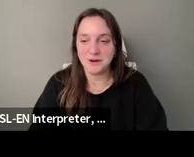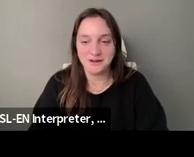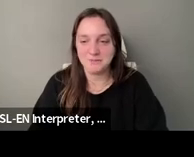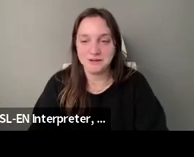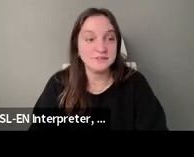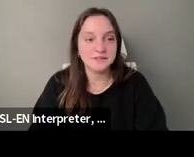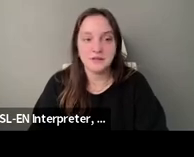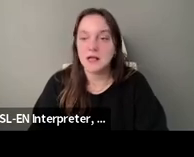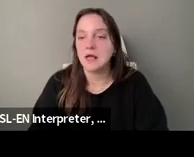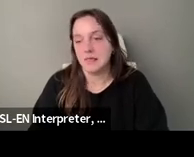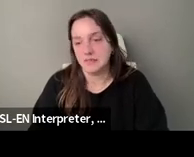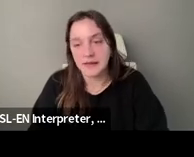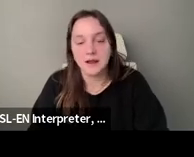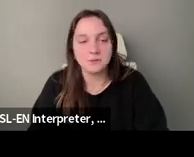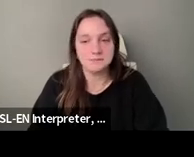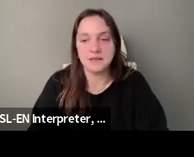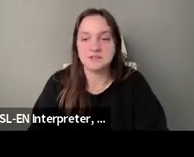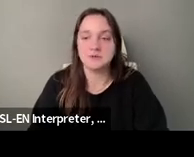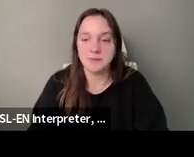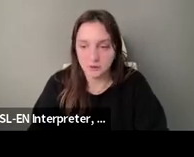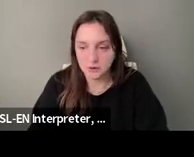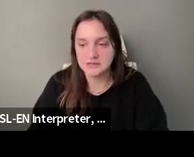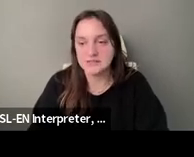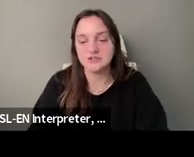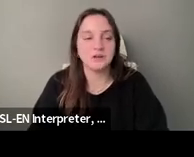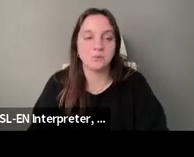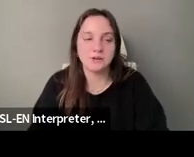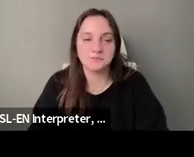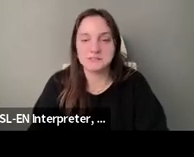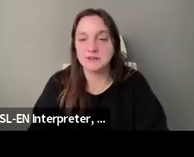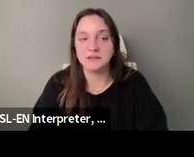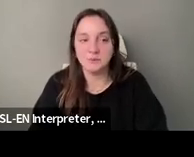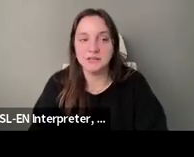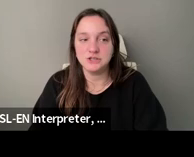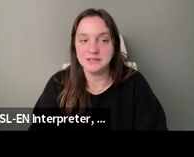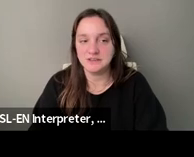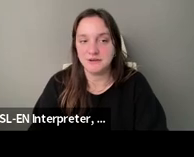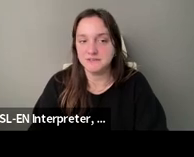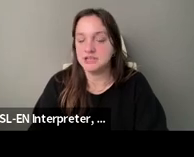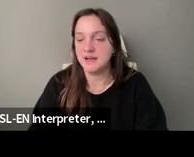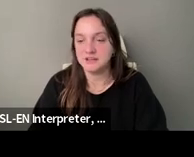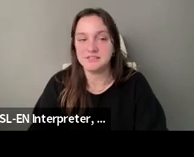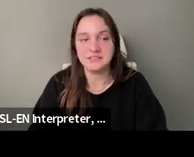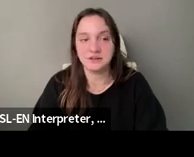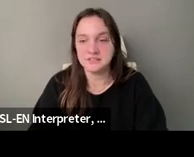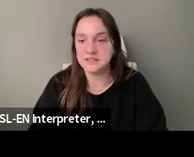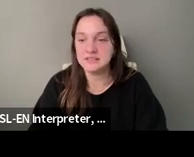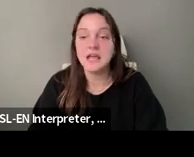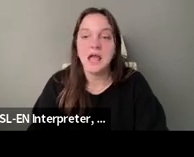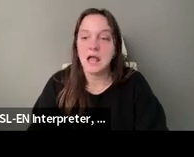organization and what specifically we do at Deaf Refugee Advocacy's services. And then I'll share some recommended best practices for